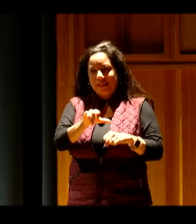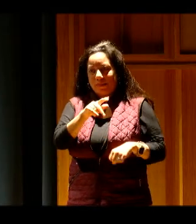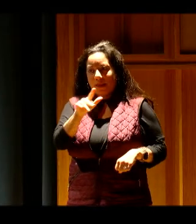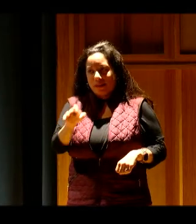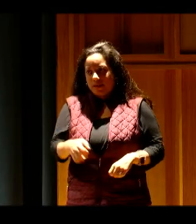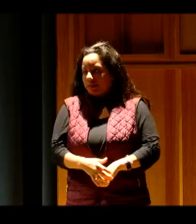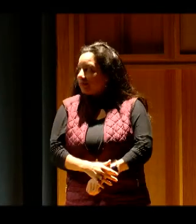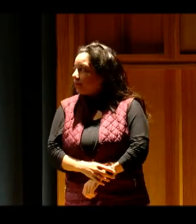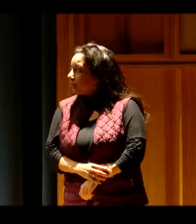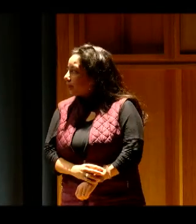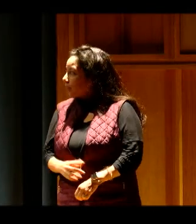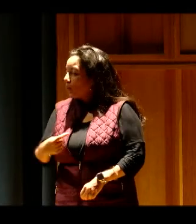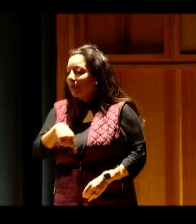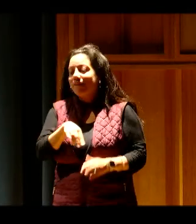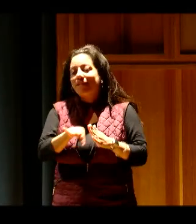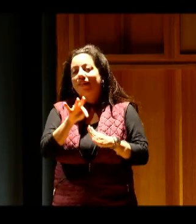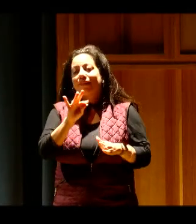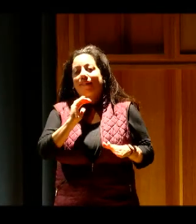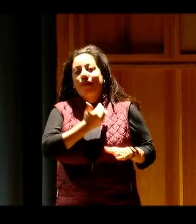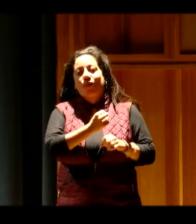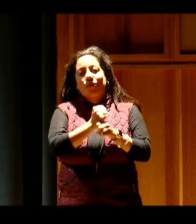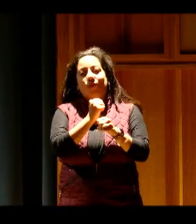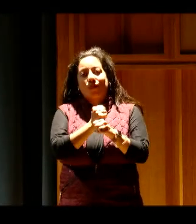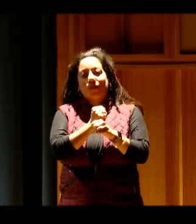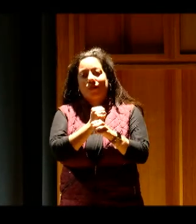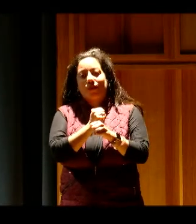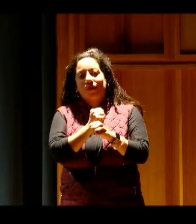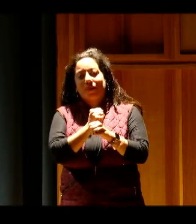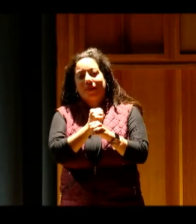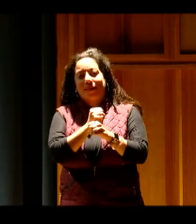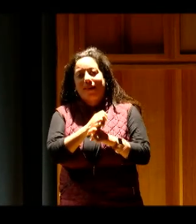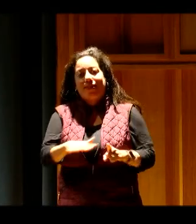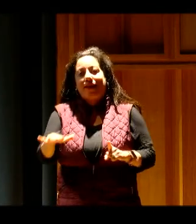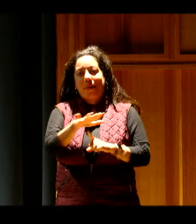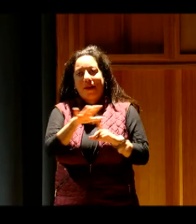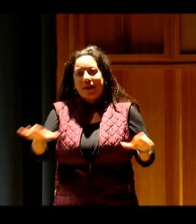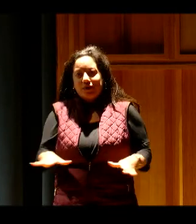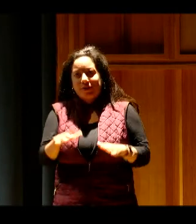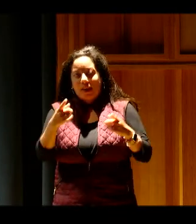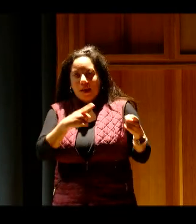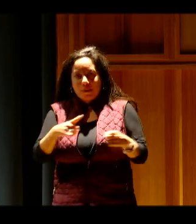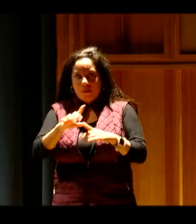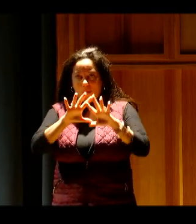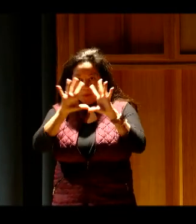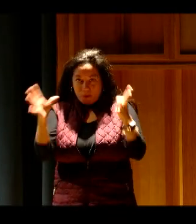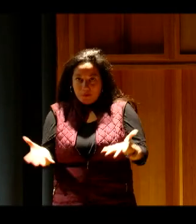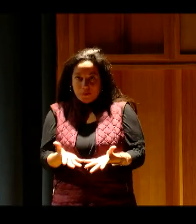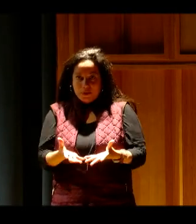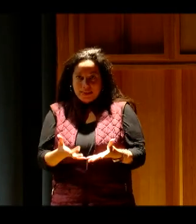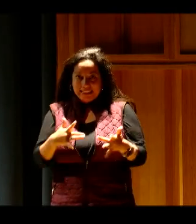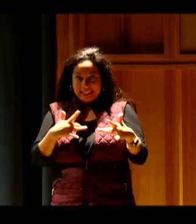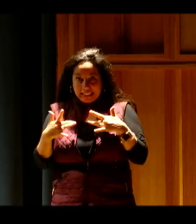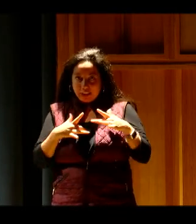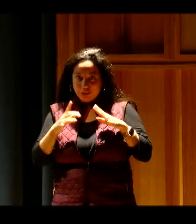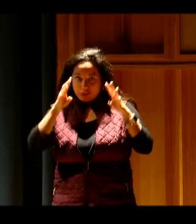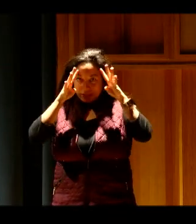We found in our work that this this the climate action is happening all over the world in the most exciting creative way like fireflies,